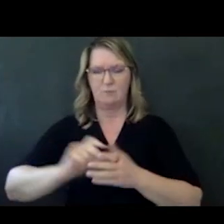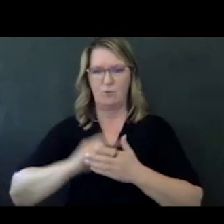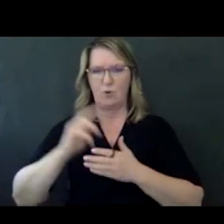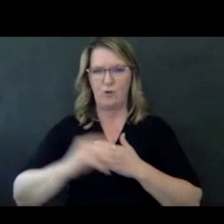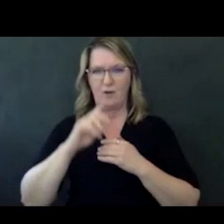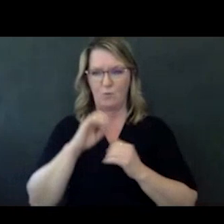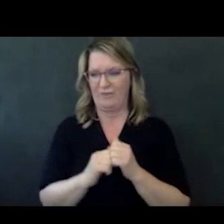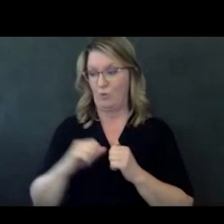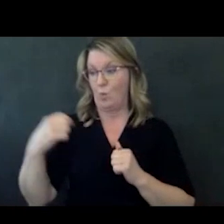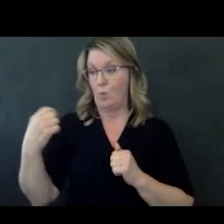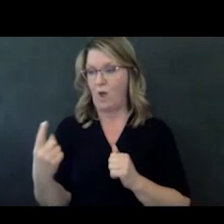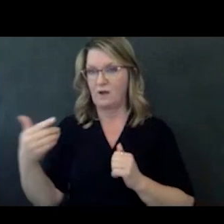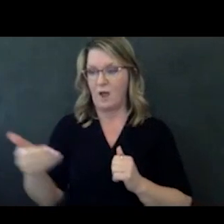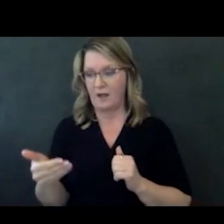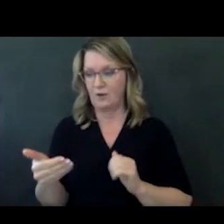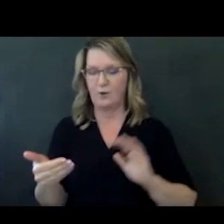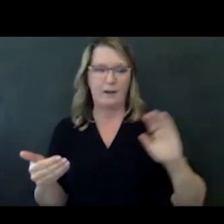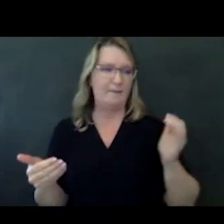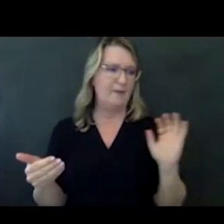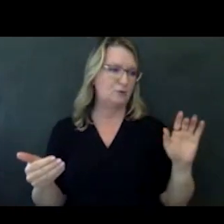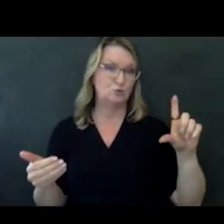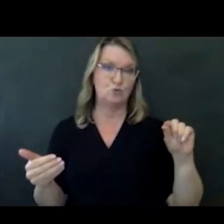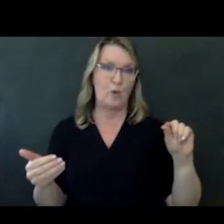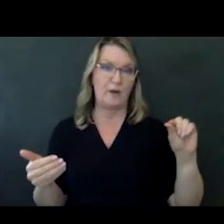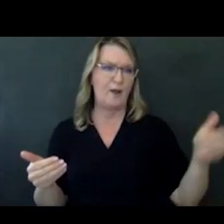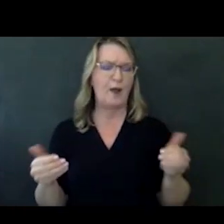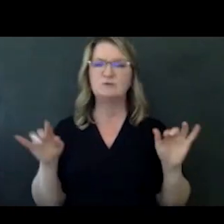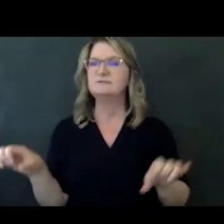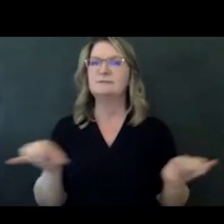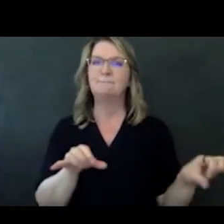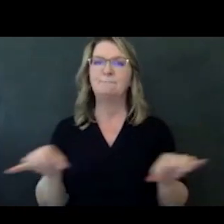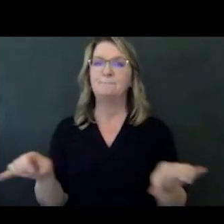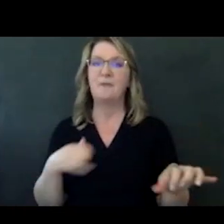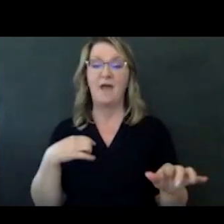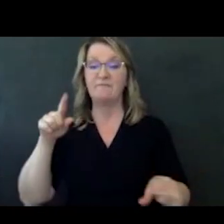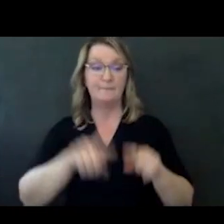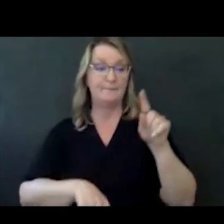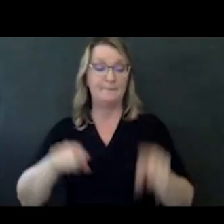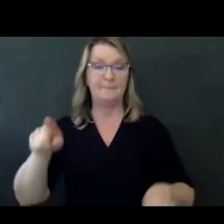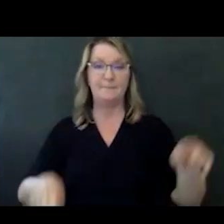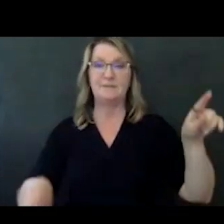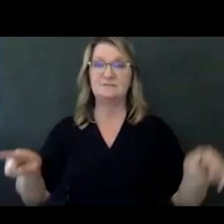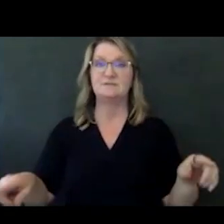one hire as an employer with 20 hires. Having a mix of employers and really prioritizing